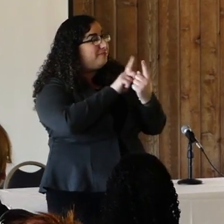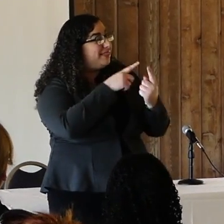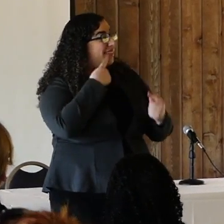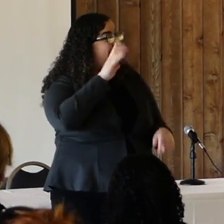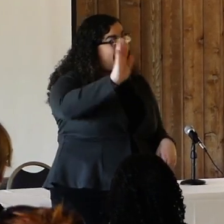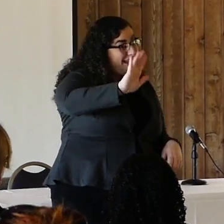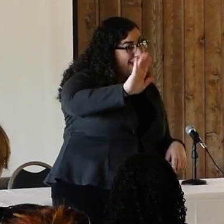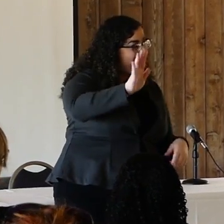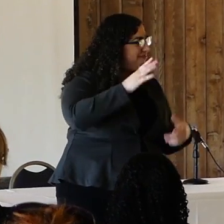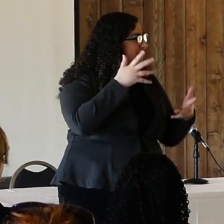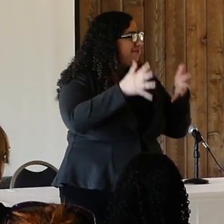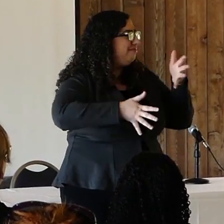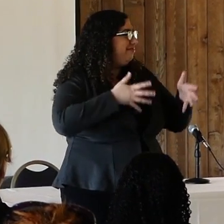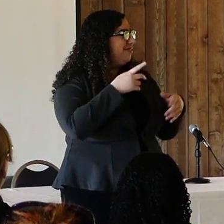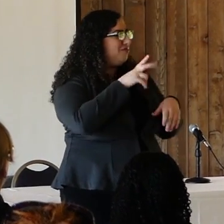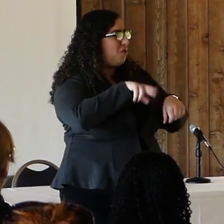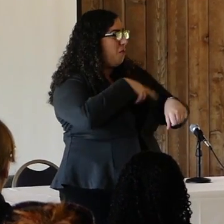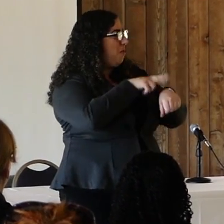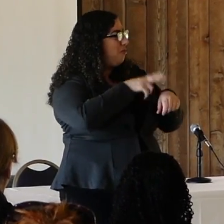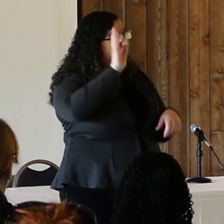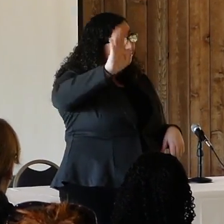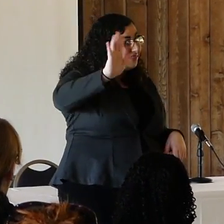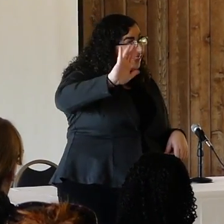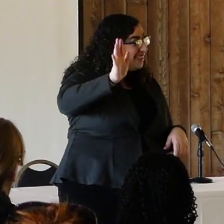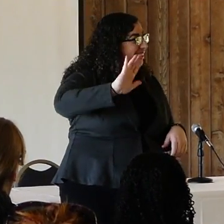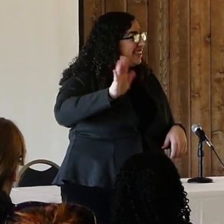is always an option you can text what you want to say. When you approach a deaf person you can